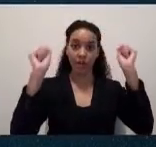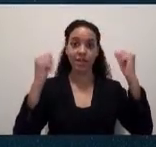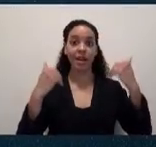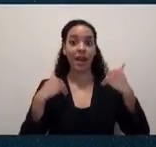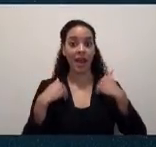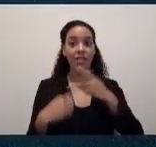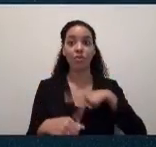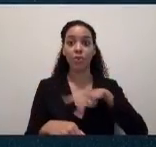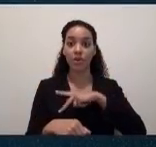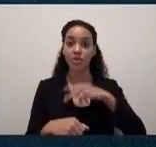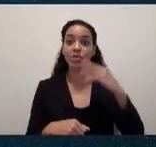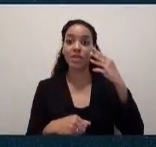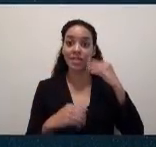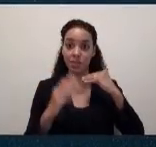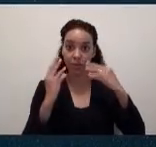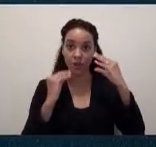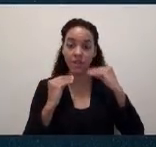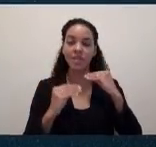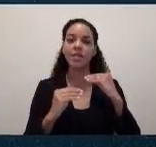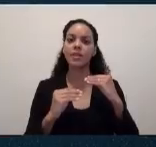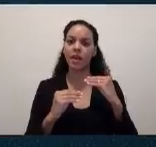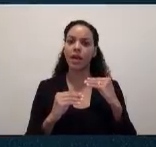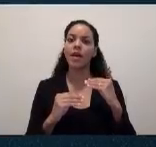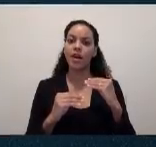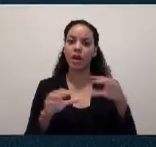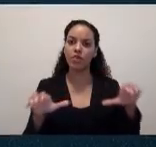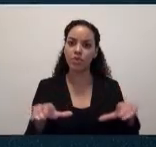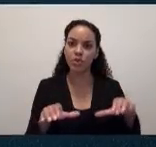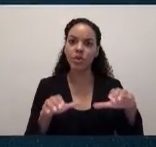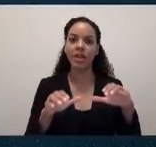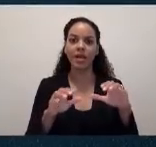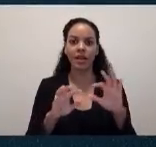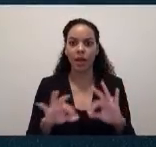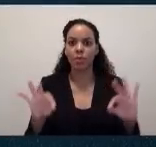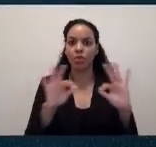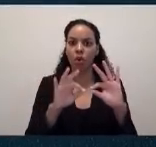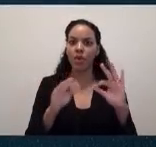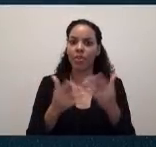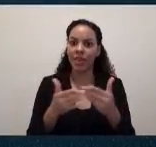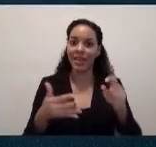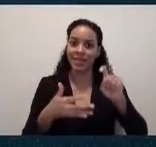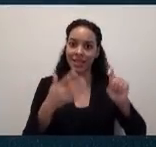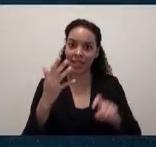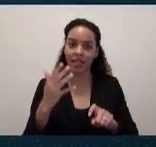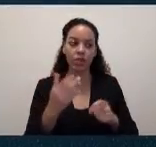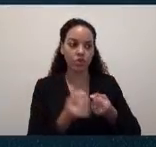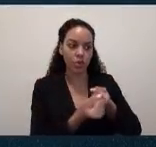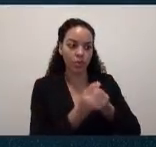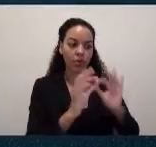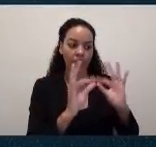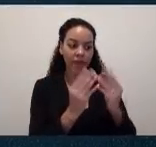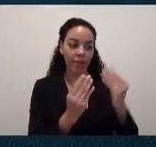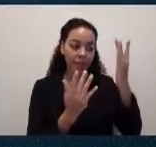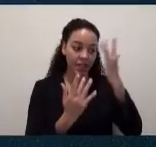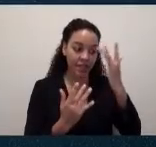a lot of what is necessary to care for family members who were sick and in need of assistance and help,